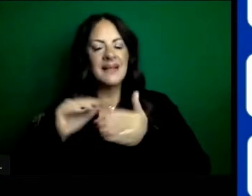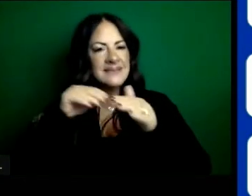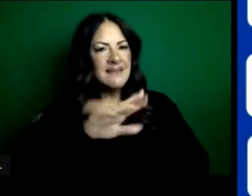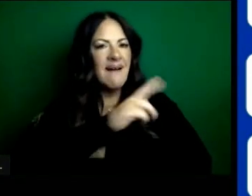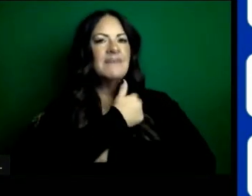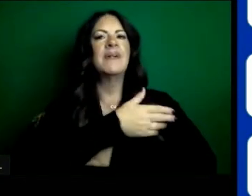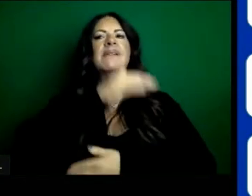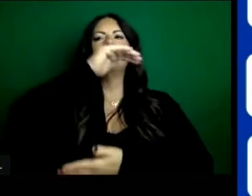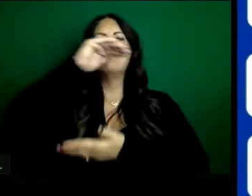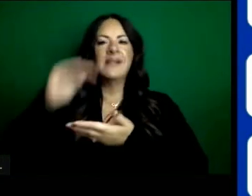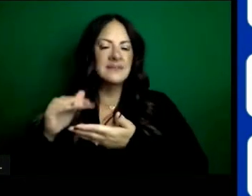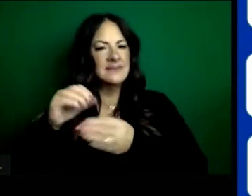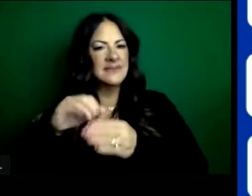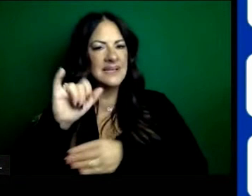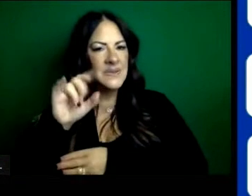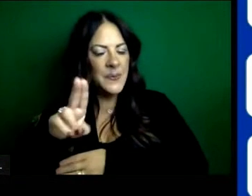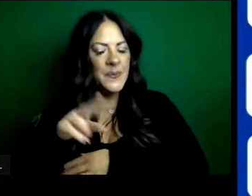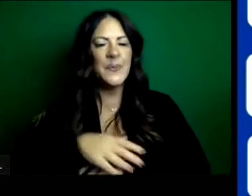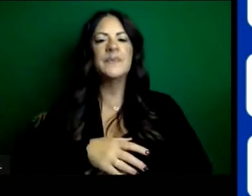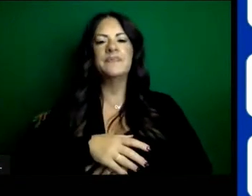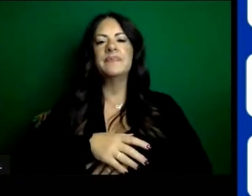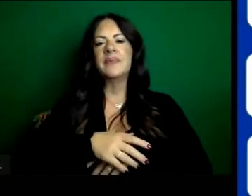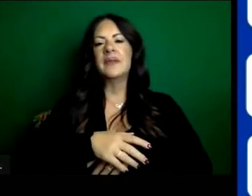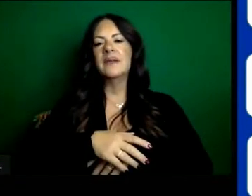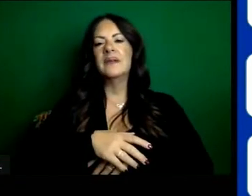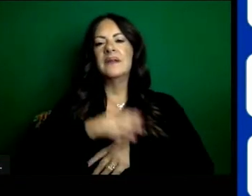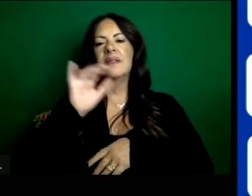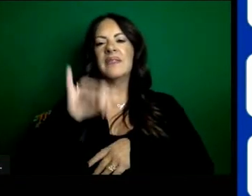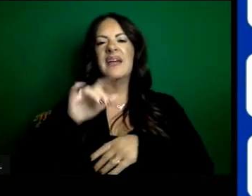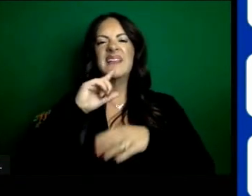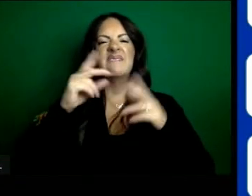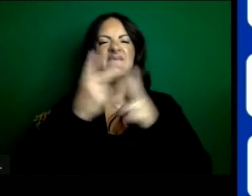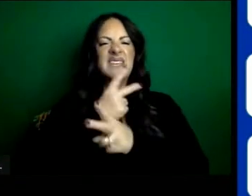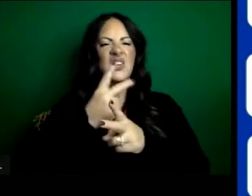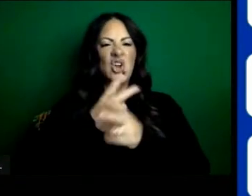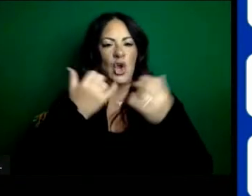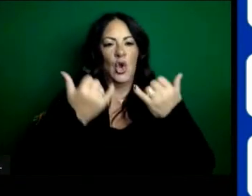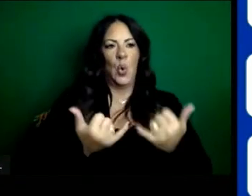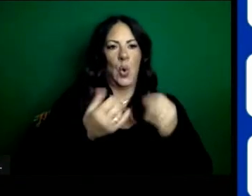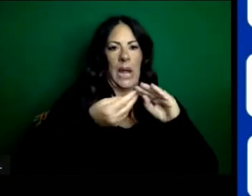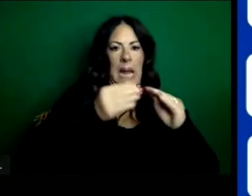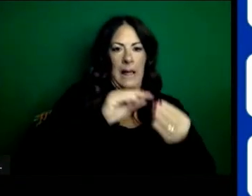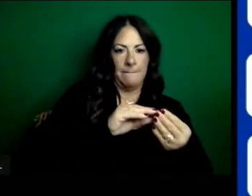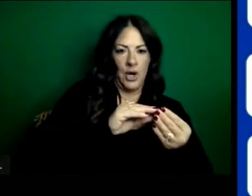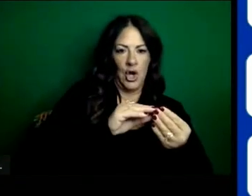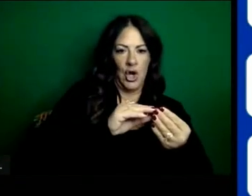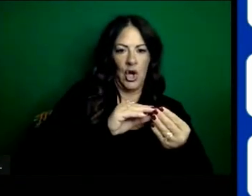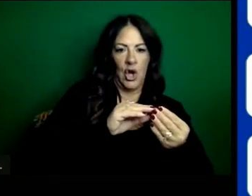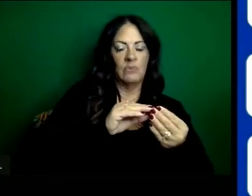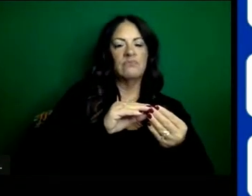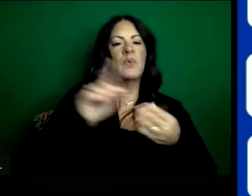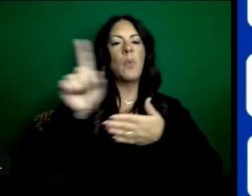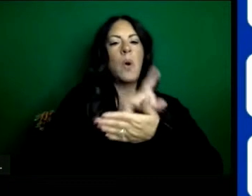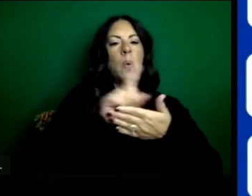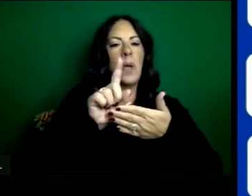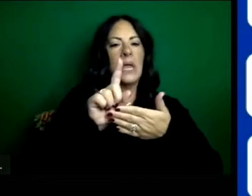END UP SEEING A REDUCTION, A CONTRACTION OF THE NUMBER OF CASES IN OUR REGIONS AND STATEWIDE. THESE TWO INPUTS GIVE US THAT